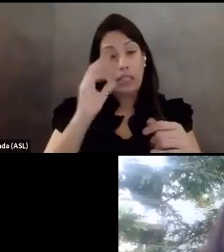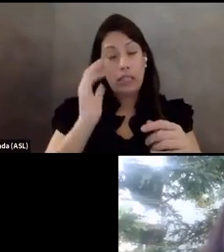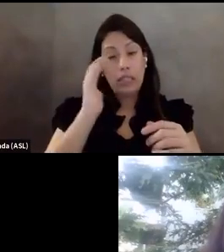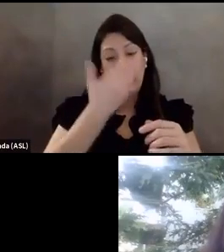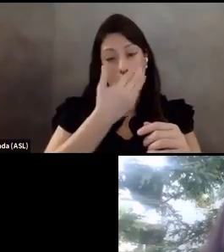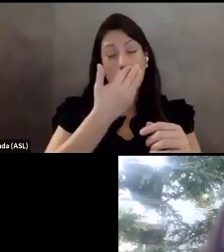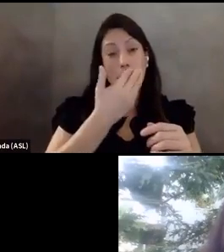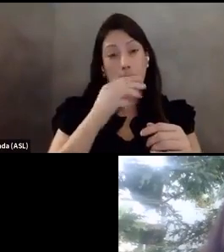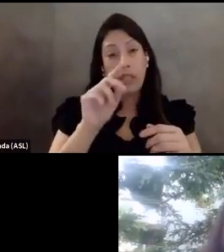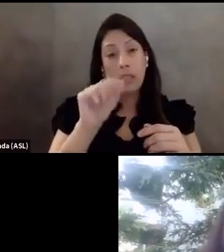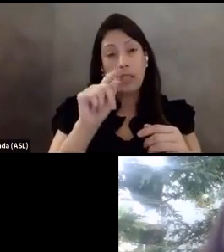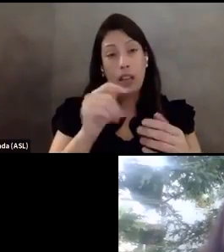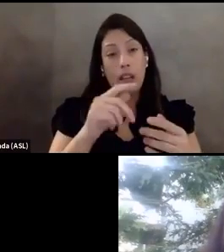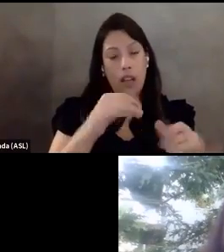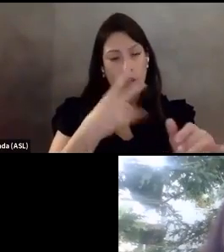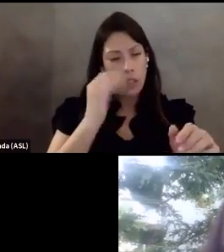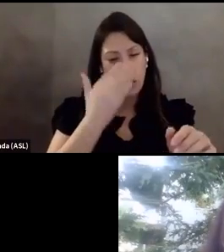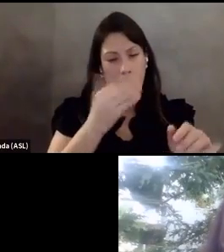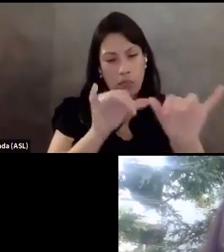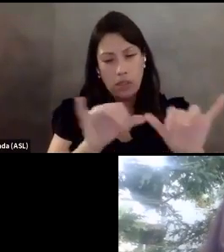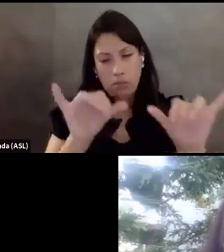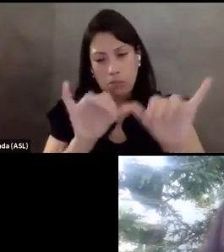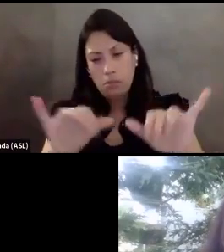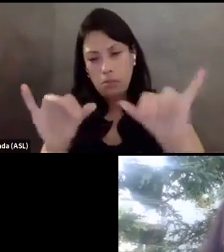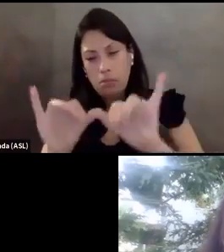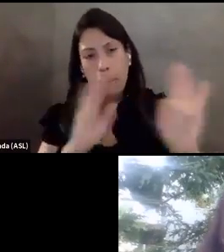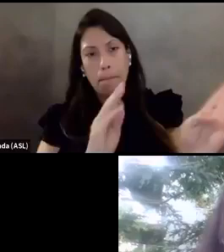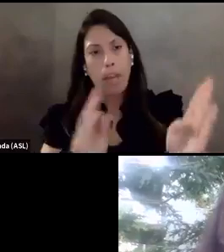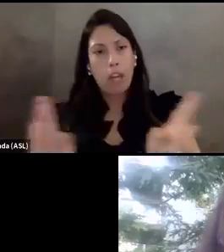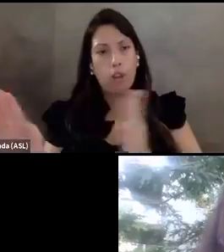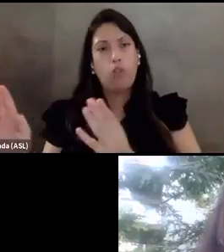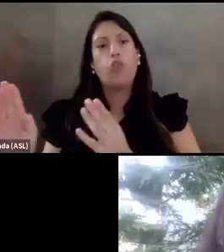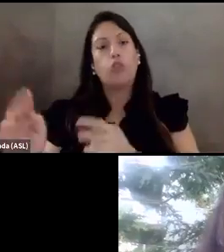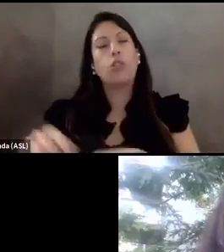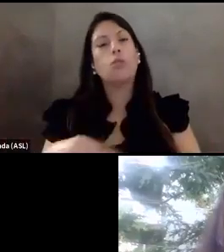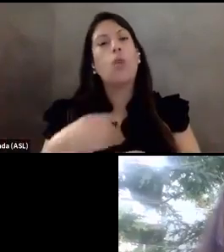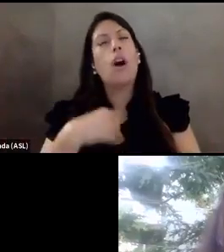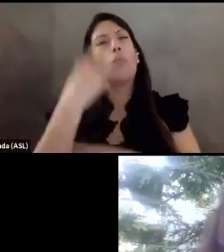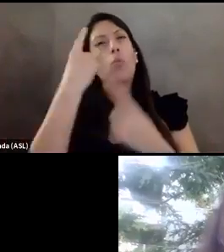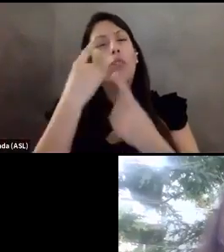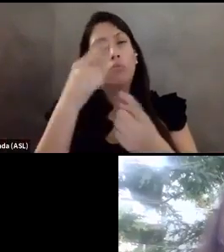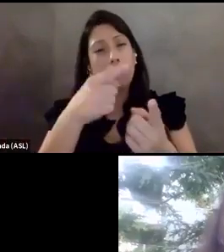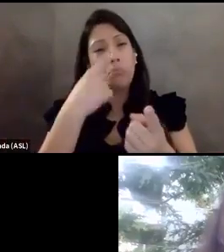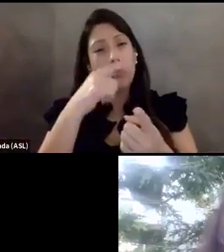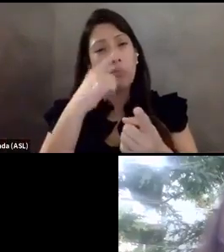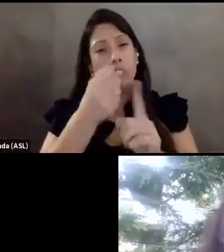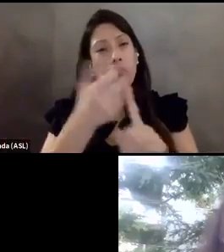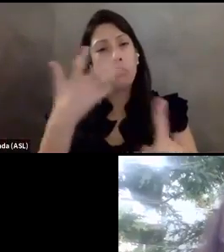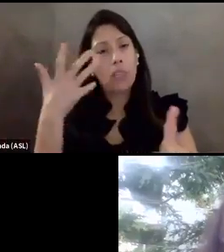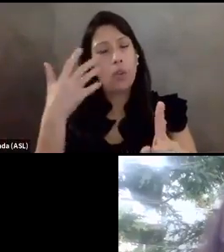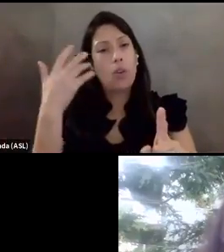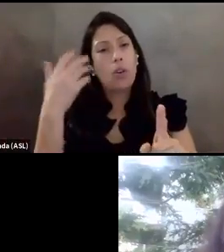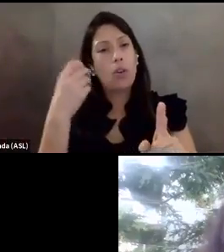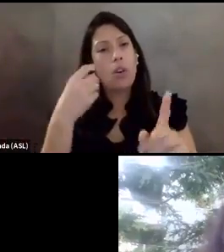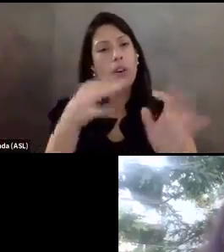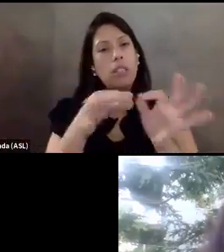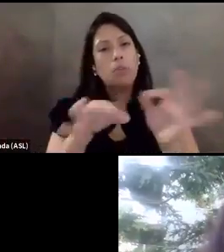And I was hoping you could explain sort of the basis for that increase in August and then sort of what has happened